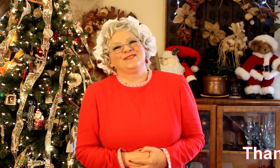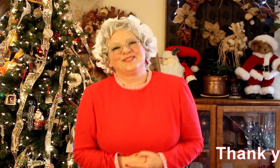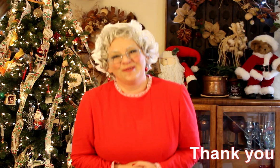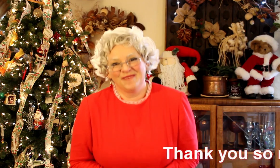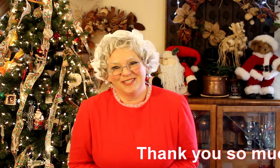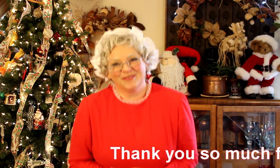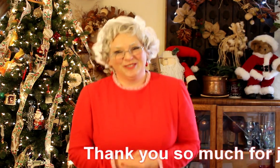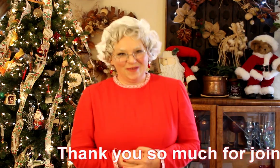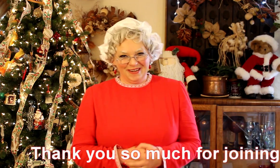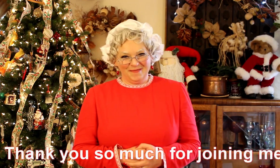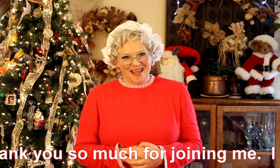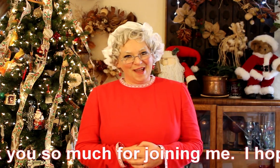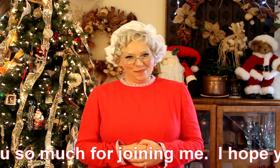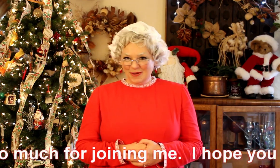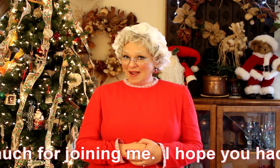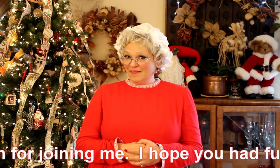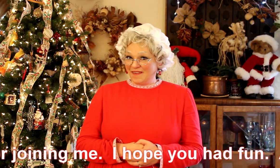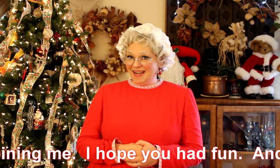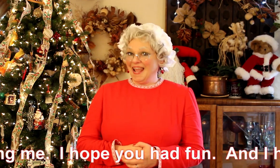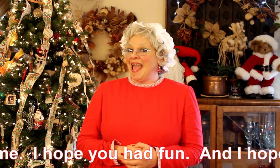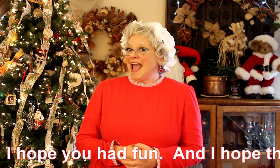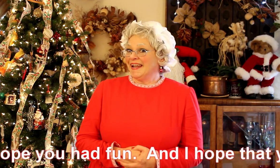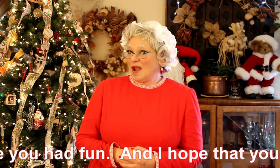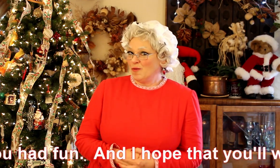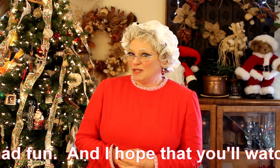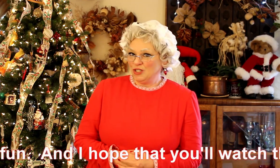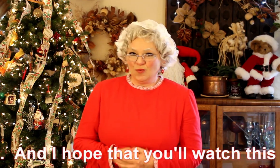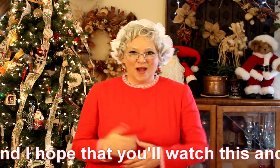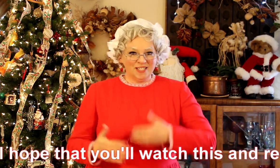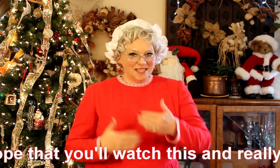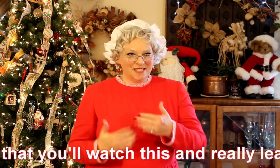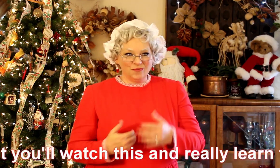you so much for joining me. I hope you had fun and I hope that you'll watch this and